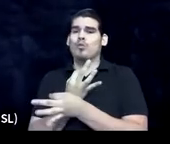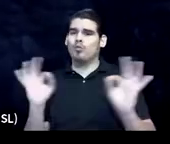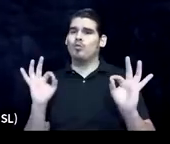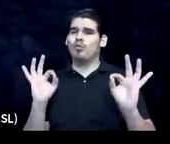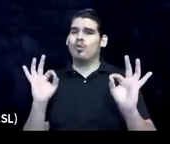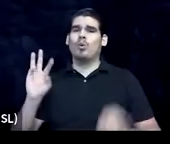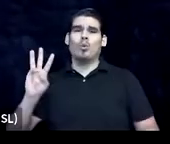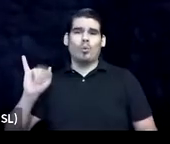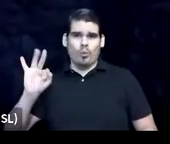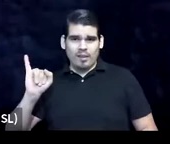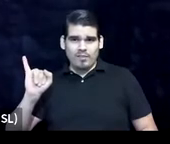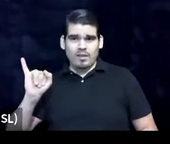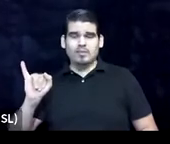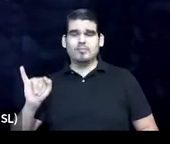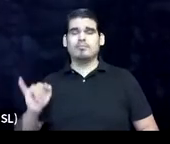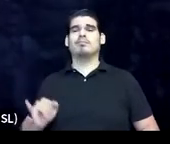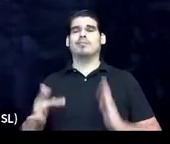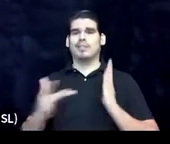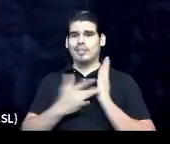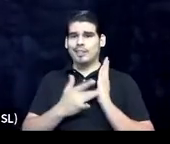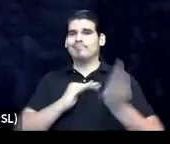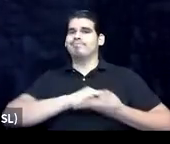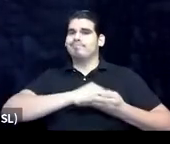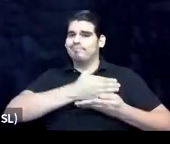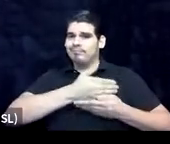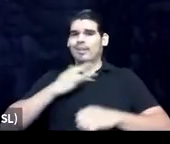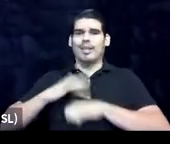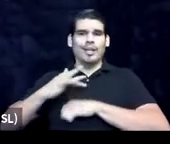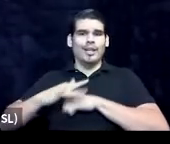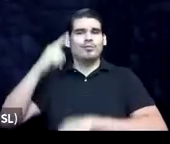in higher education and help marginalized like students to get closer into diploma.